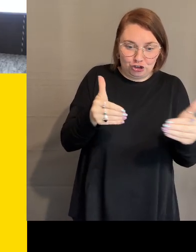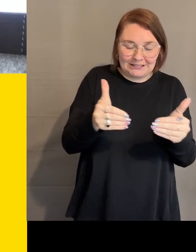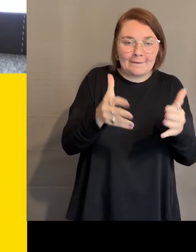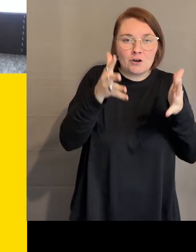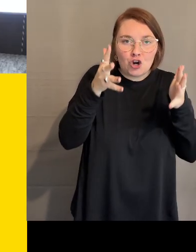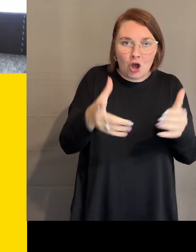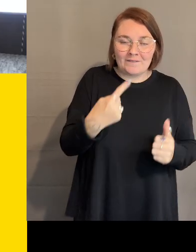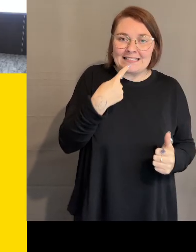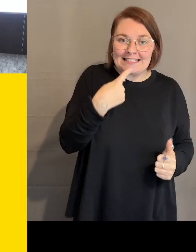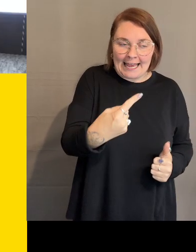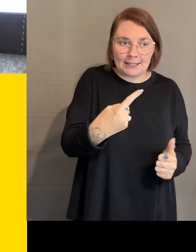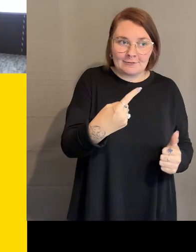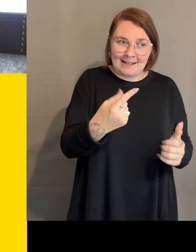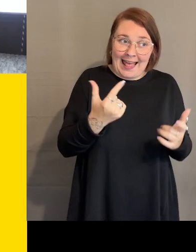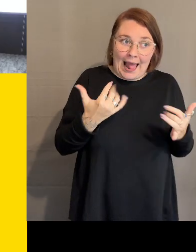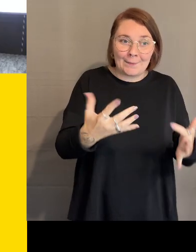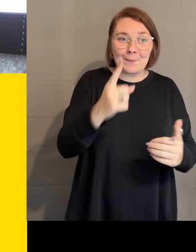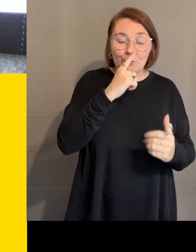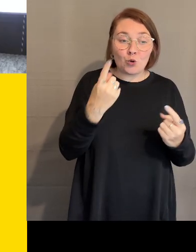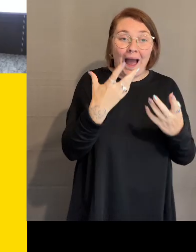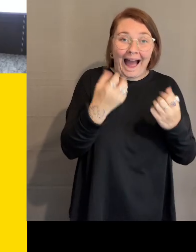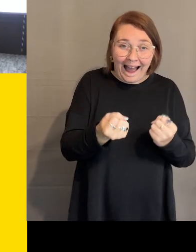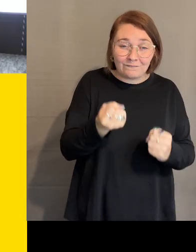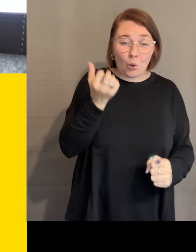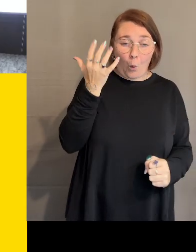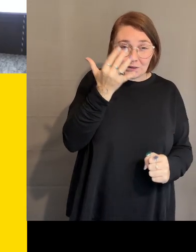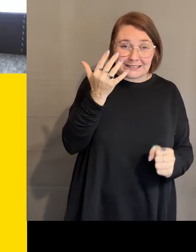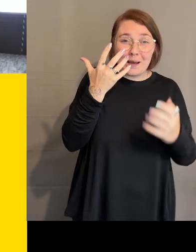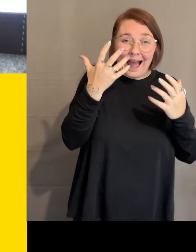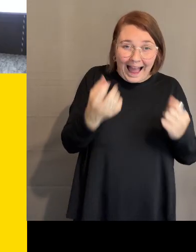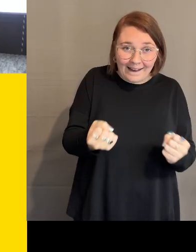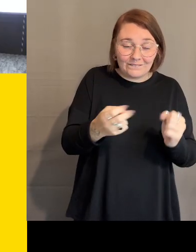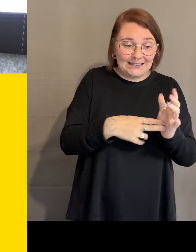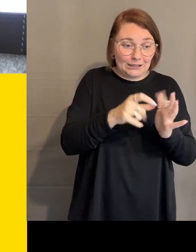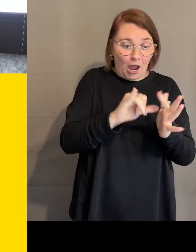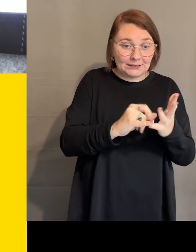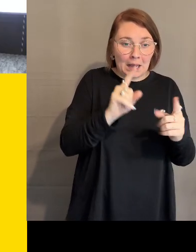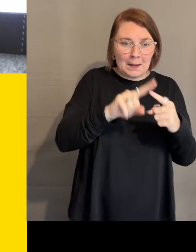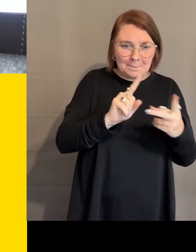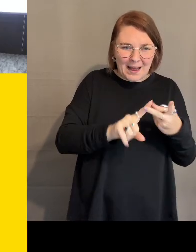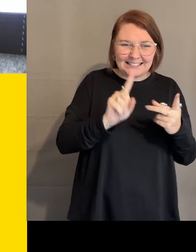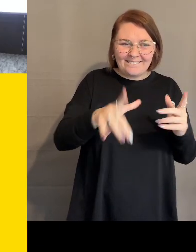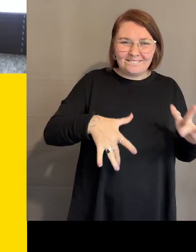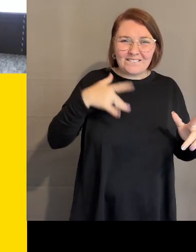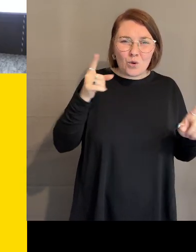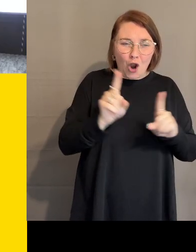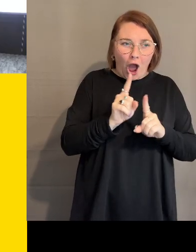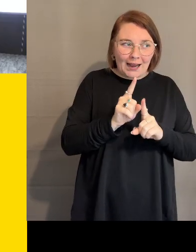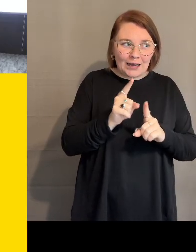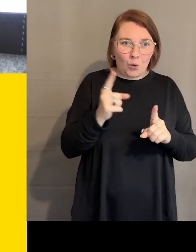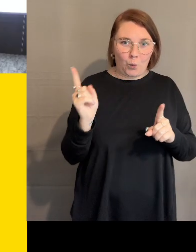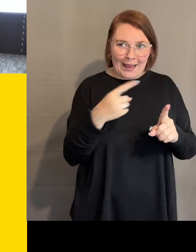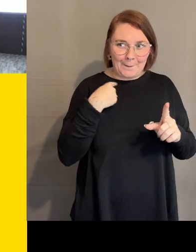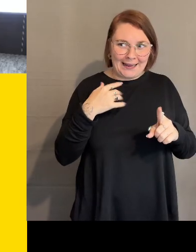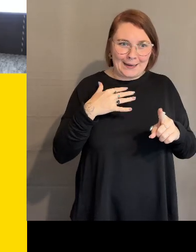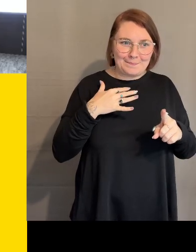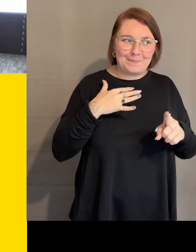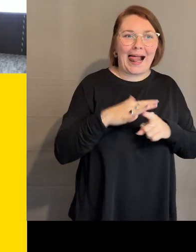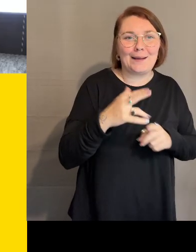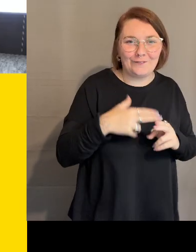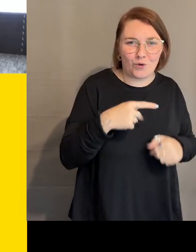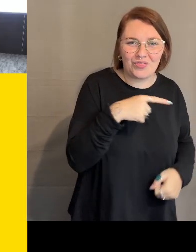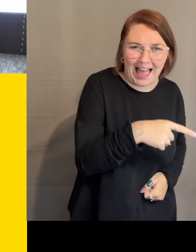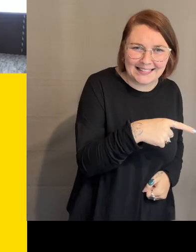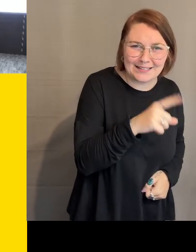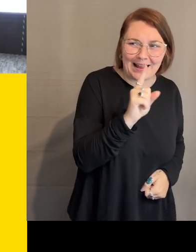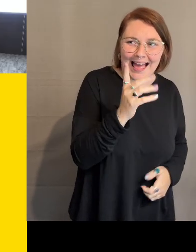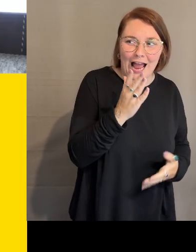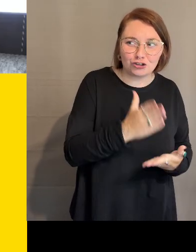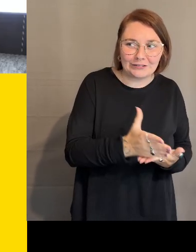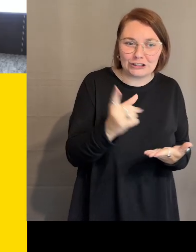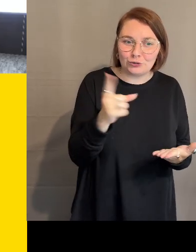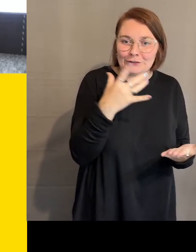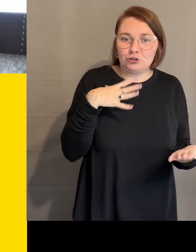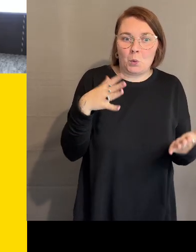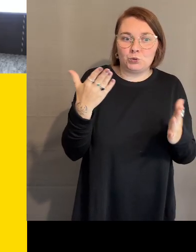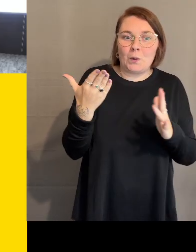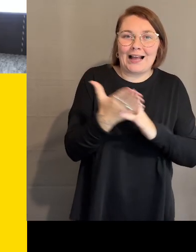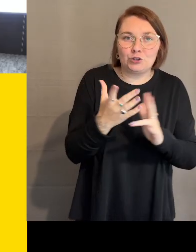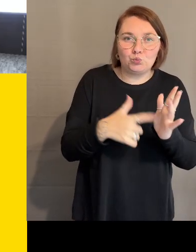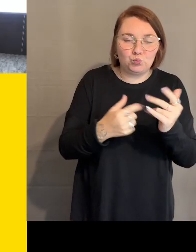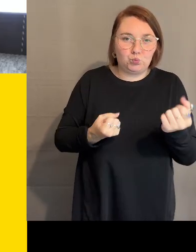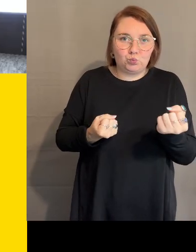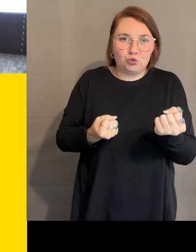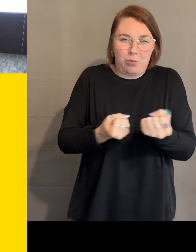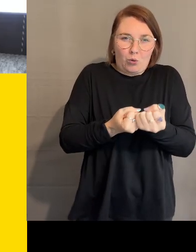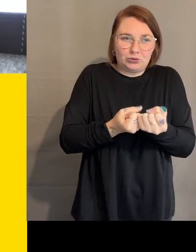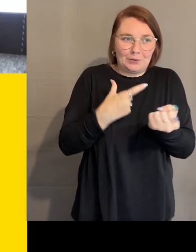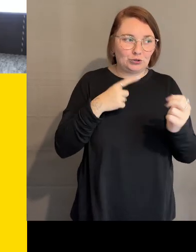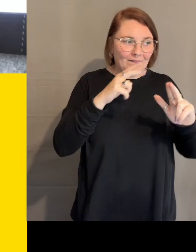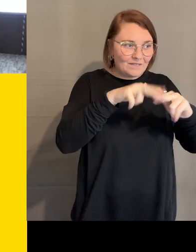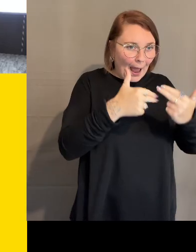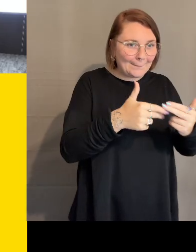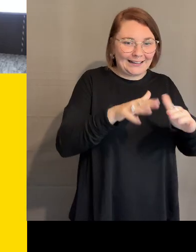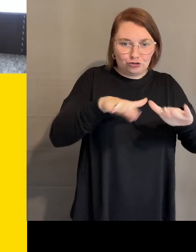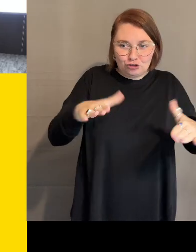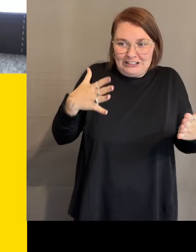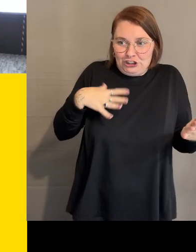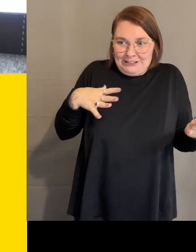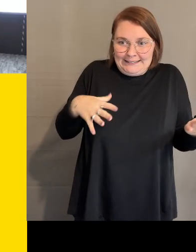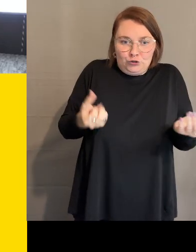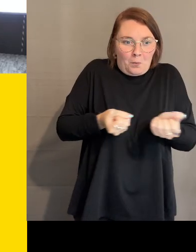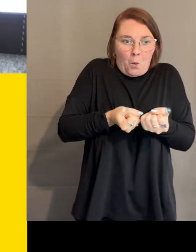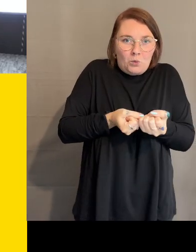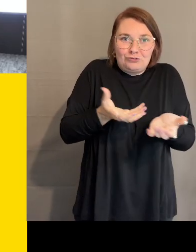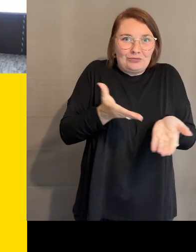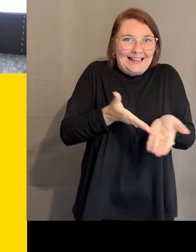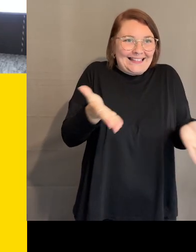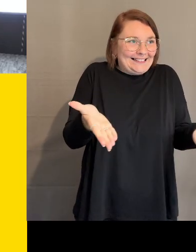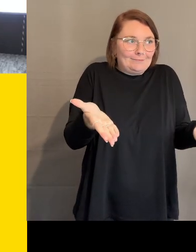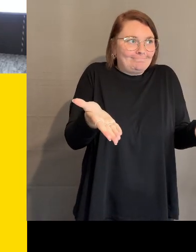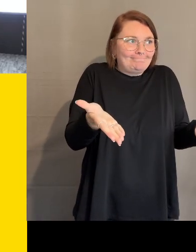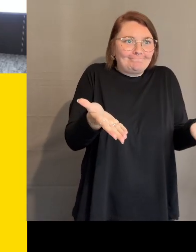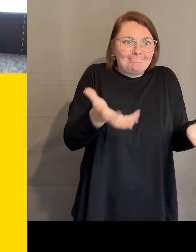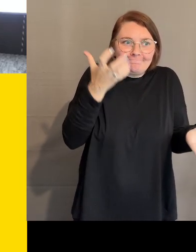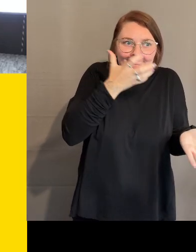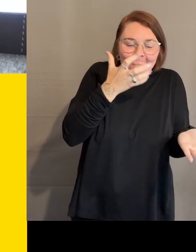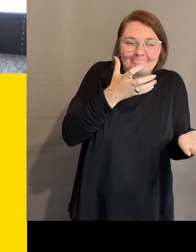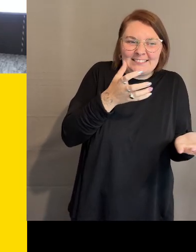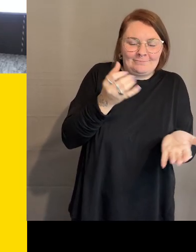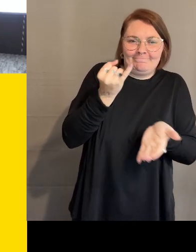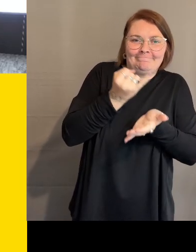highlighted, kind of, the number of people with autism who were in the scheme, and people were feeling like, well, we're kind of being blamed for this, right? And actually, we're just seeking access to supports, because our families and our kids need it, and this is really, kind of, detrimental language.